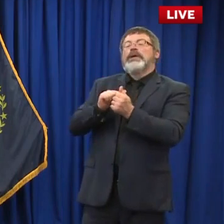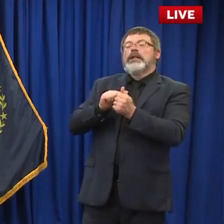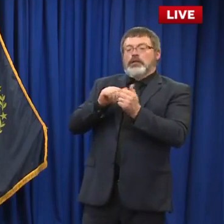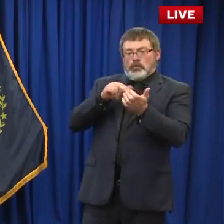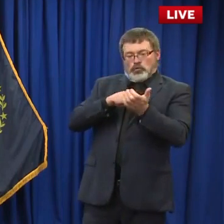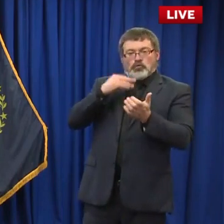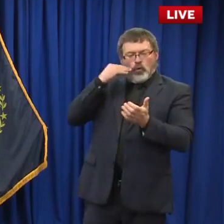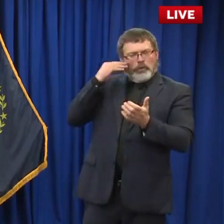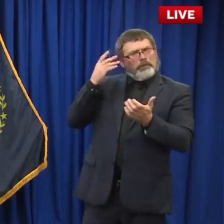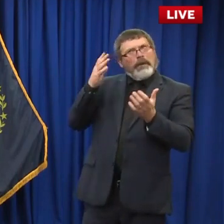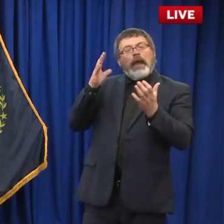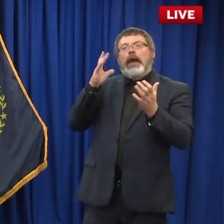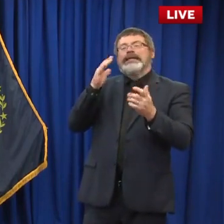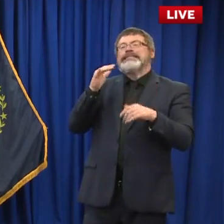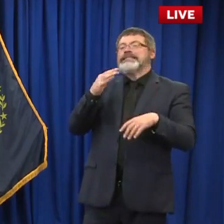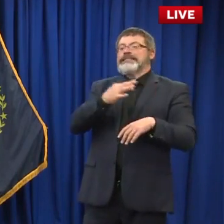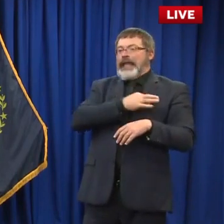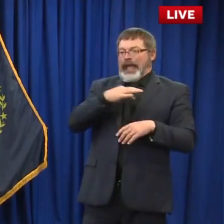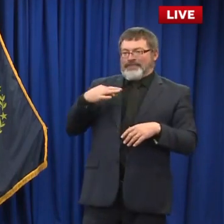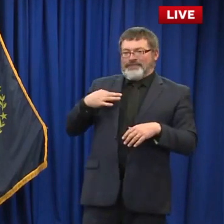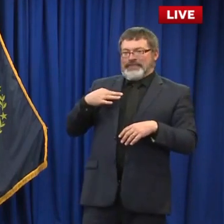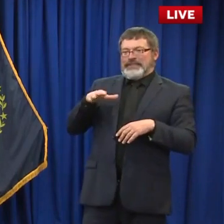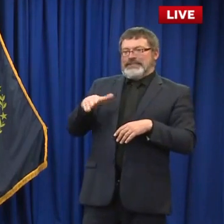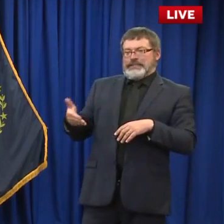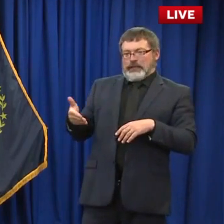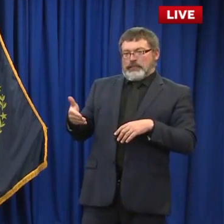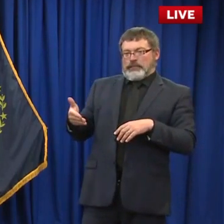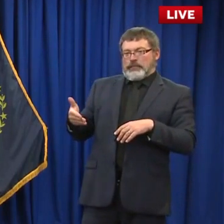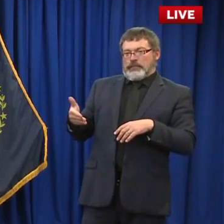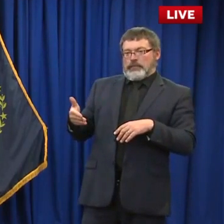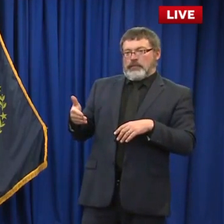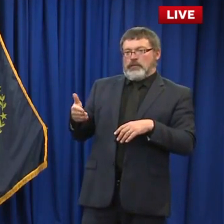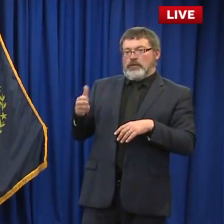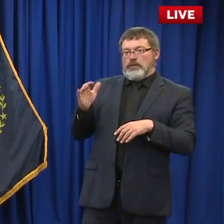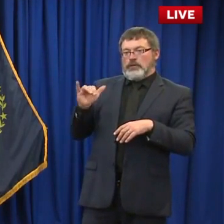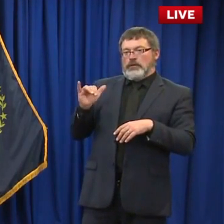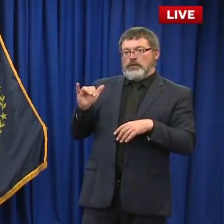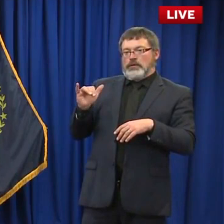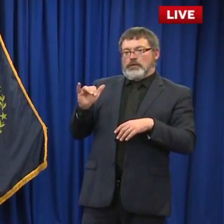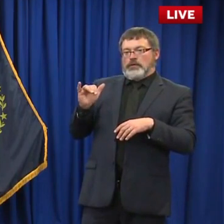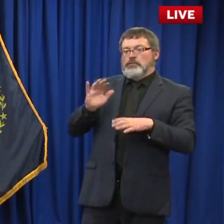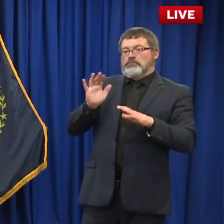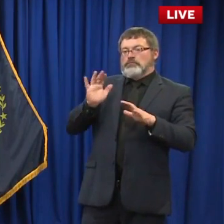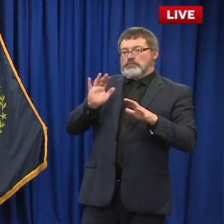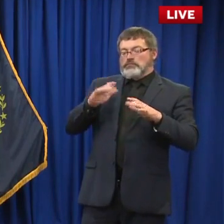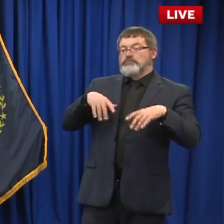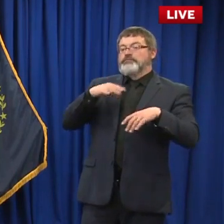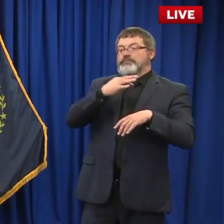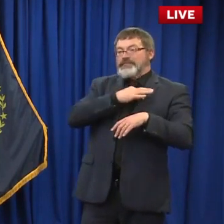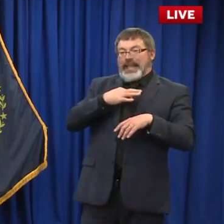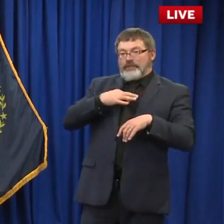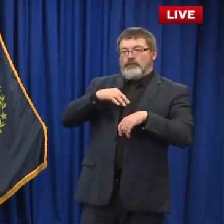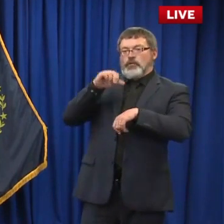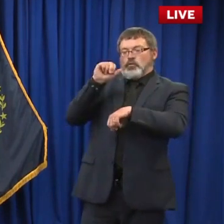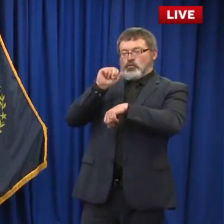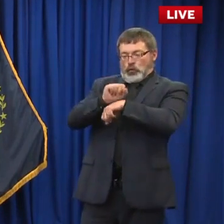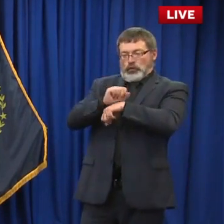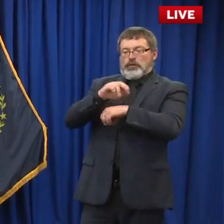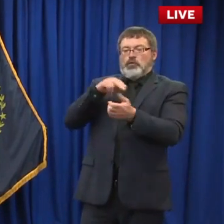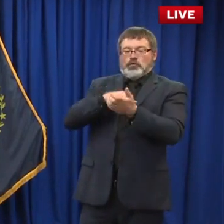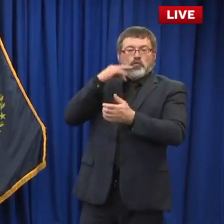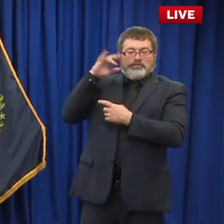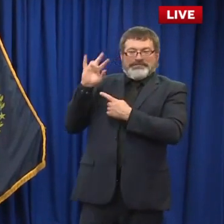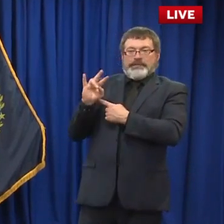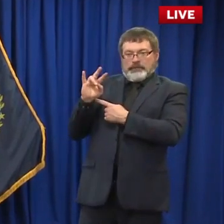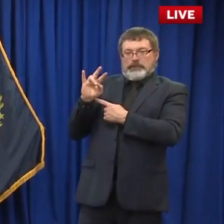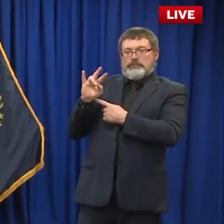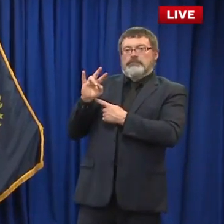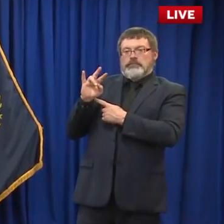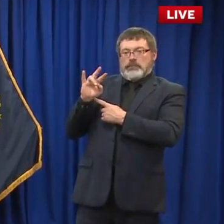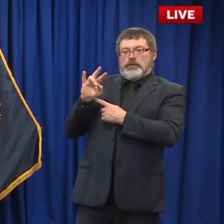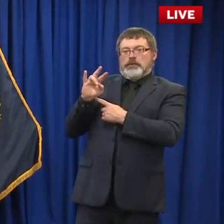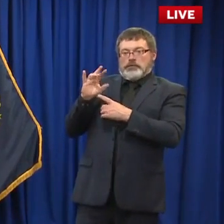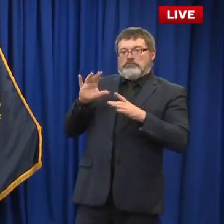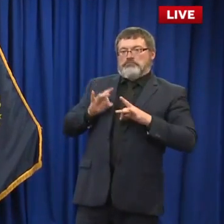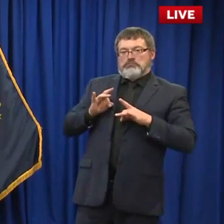I KNOW, YOU TALKED ABOUT THIS IN THE PAST, I WONDER, YOU HAVE A LIST THAT SAYS THERE ARE SEVEN PEOPLE WHO HAVE DIED, WHO WORKED IN LONG-TERM CARE FACILITIES.